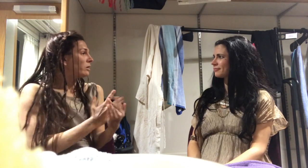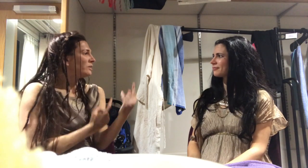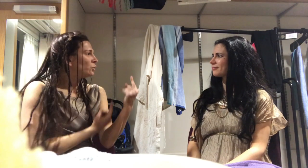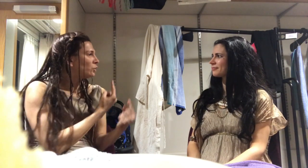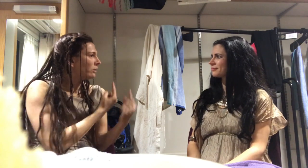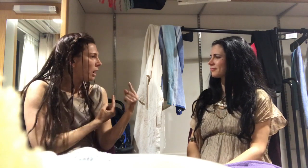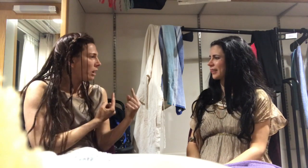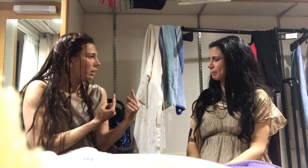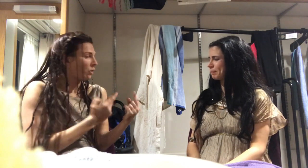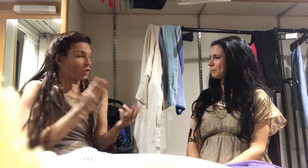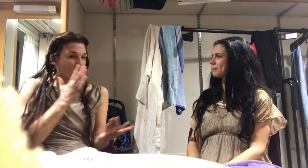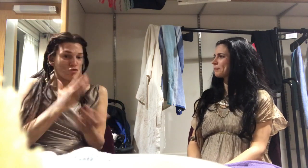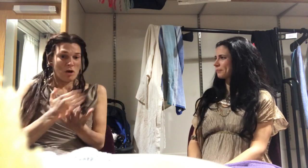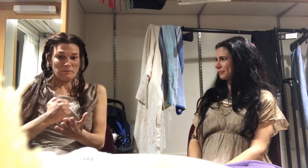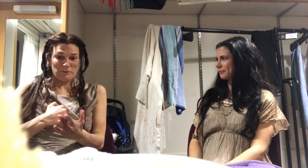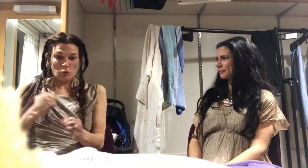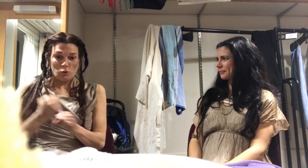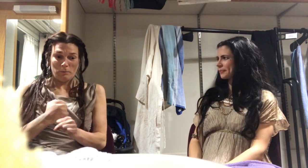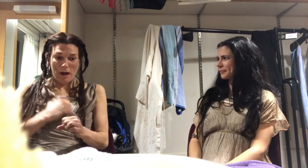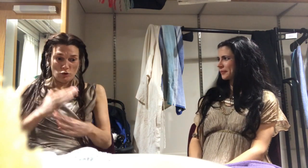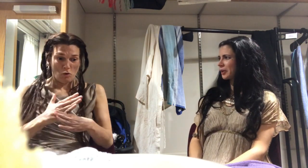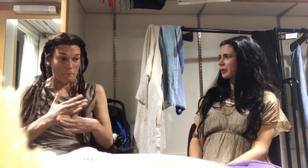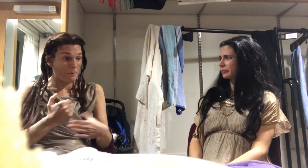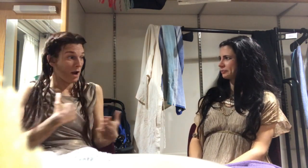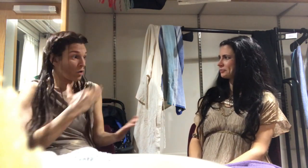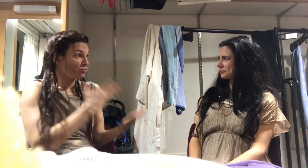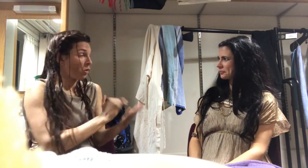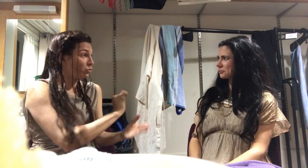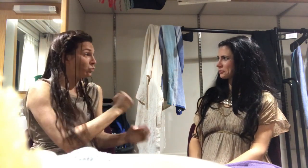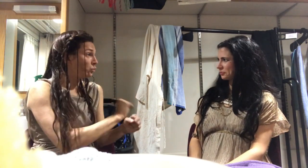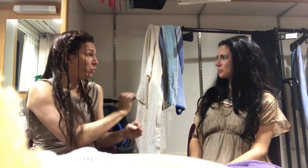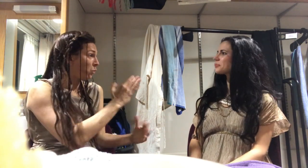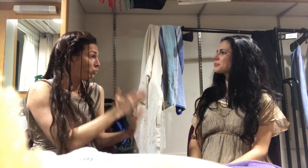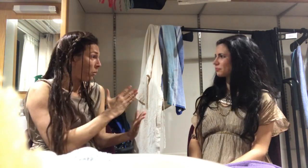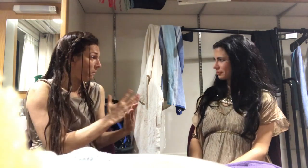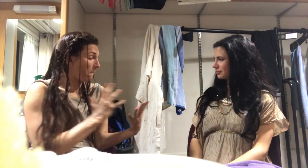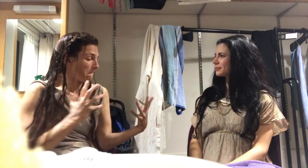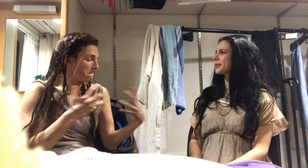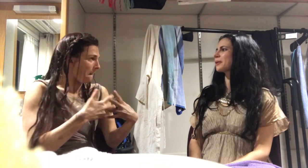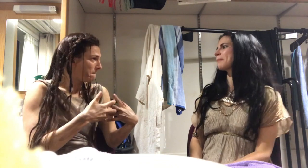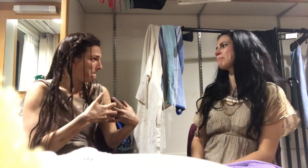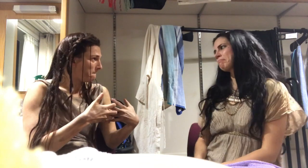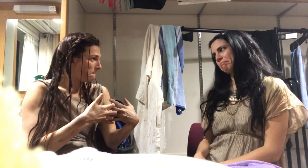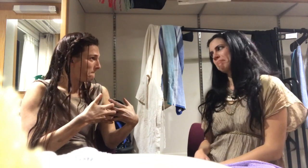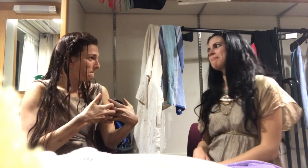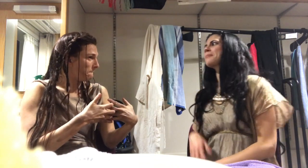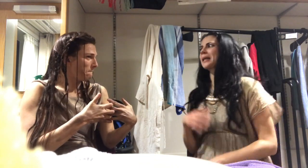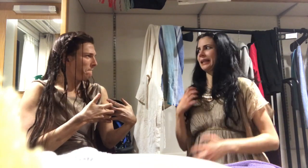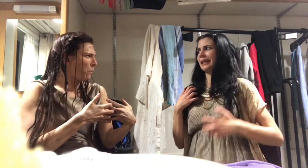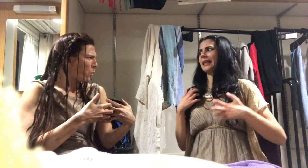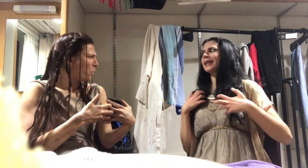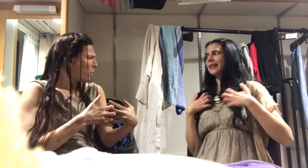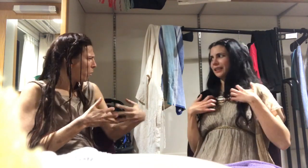we have to trust each other, trust that we will do our job and make it work between us and fit together.